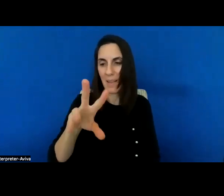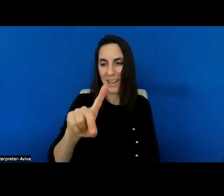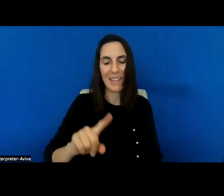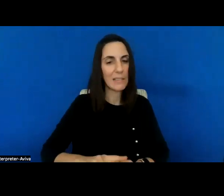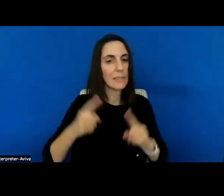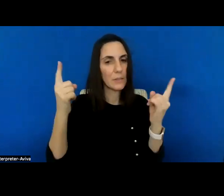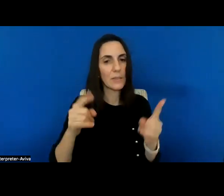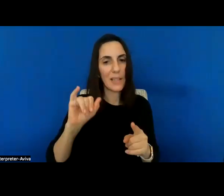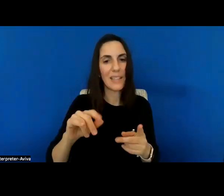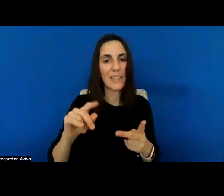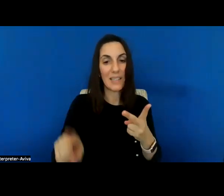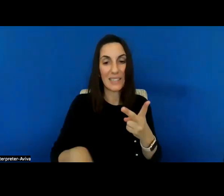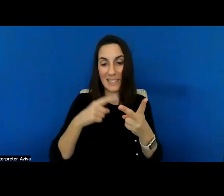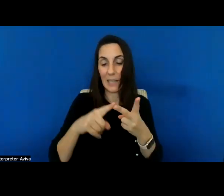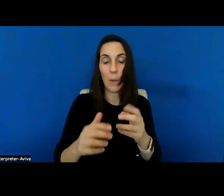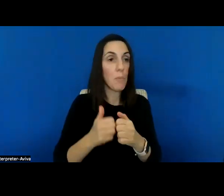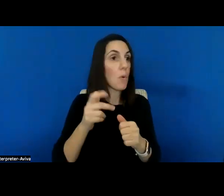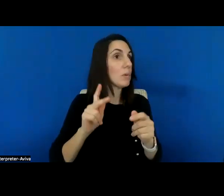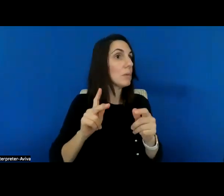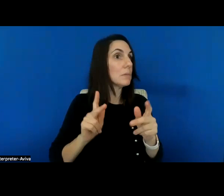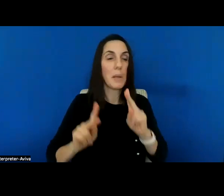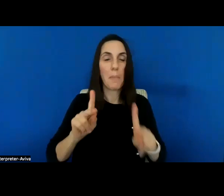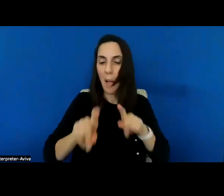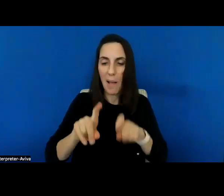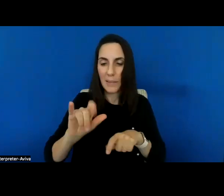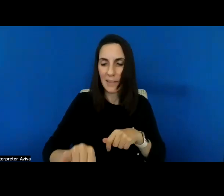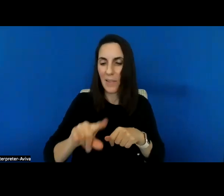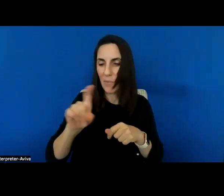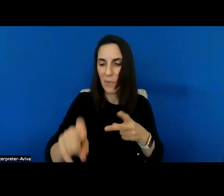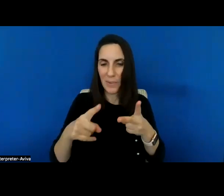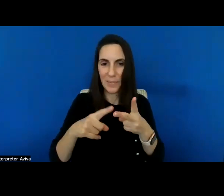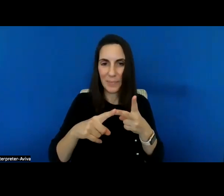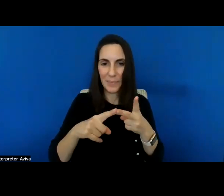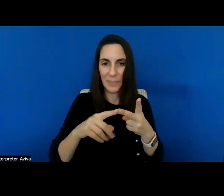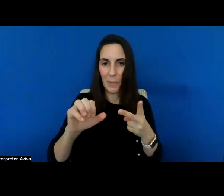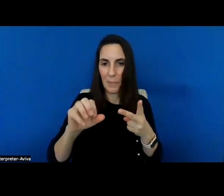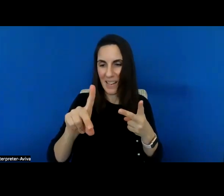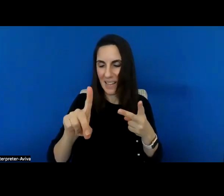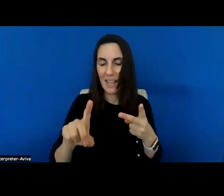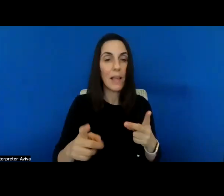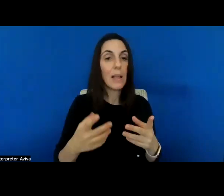frequently asked question is, unfortunately the statistics still show 10 out of 10 people